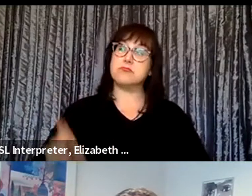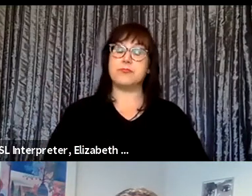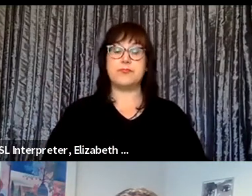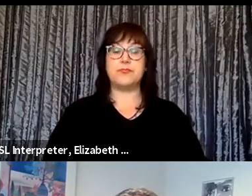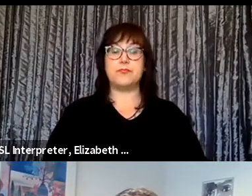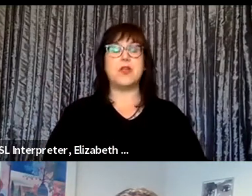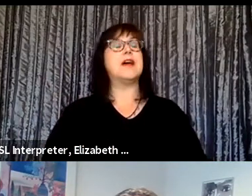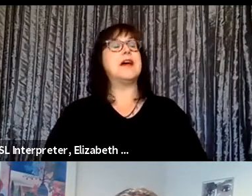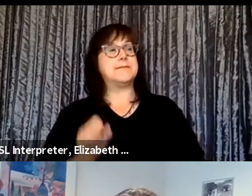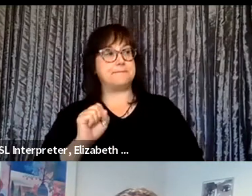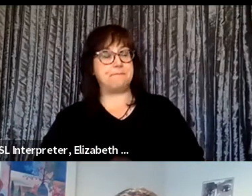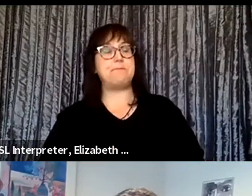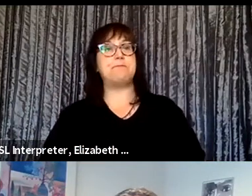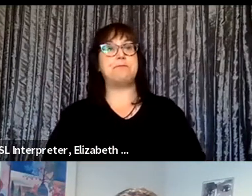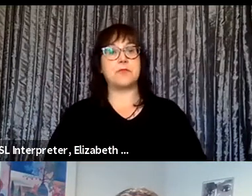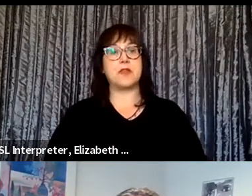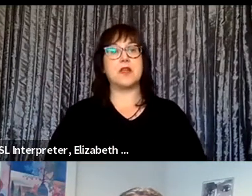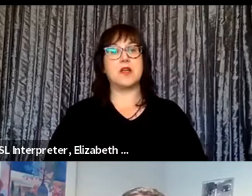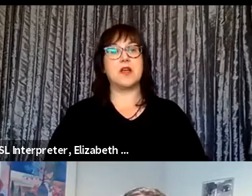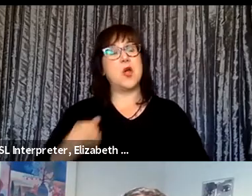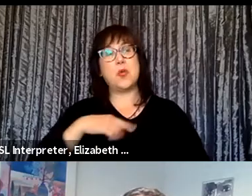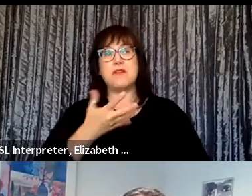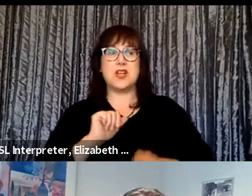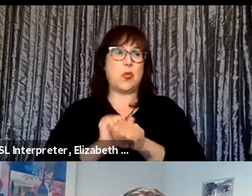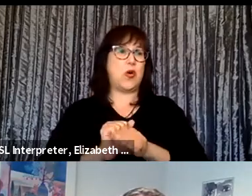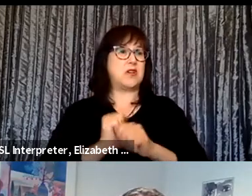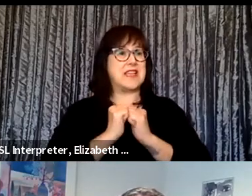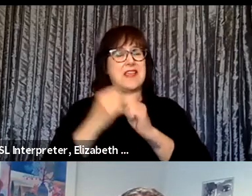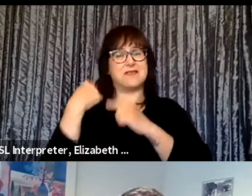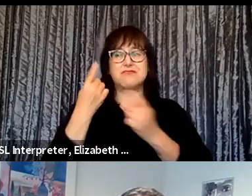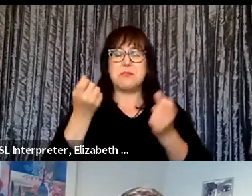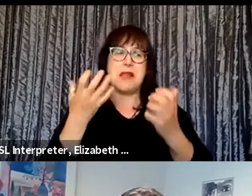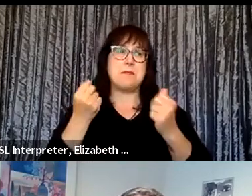Yeah, we, you know, because we had worked together for many years, I knew, I knew,